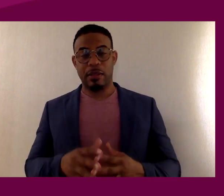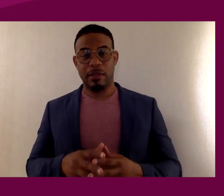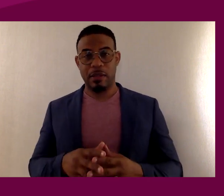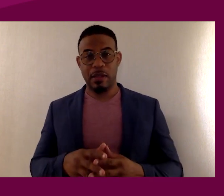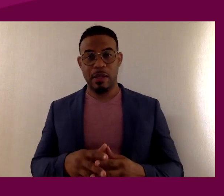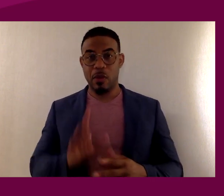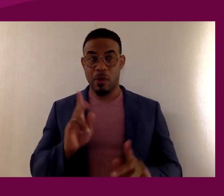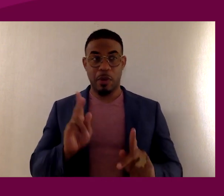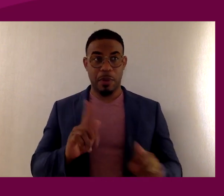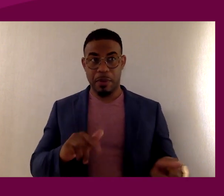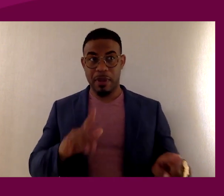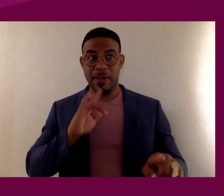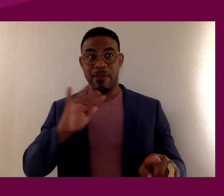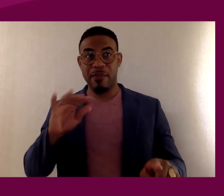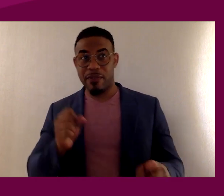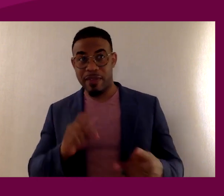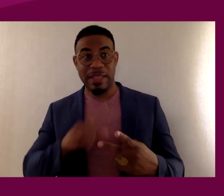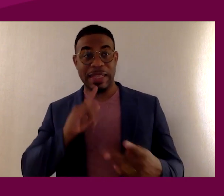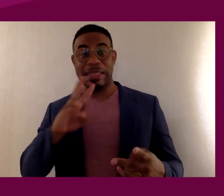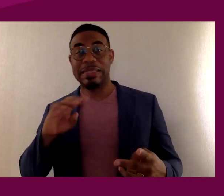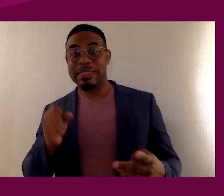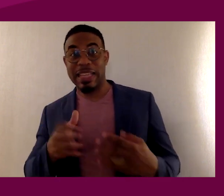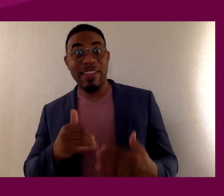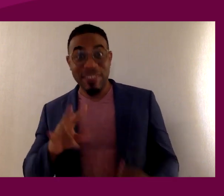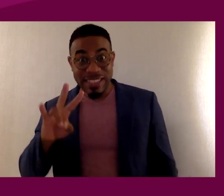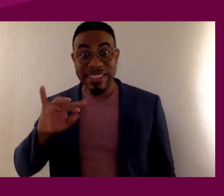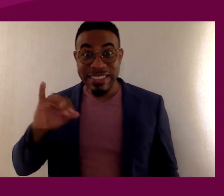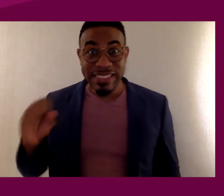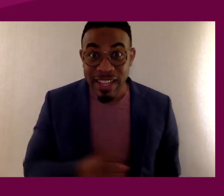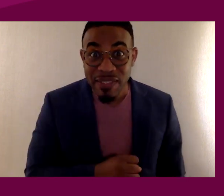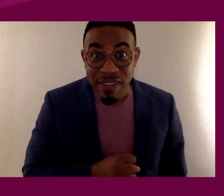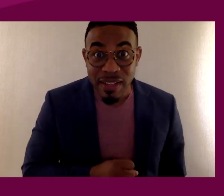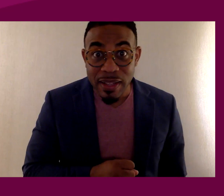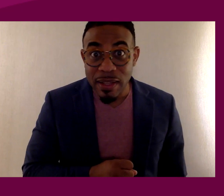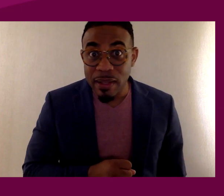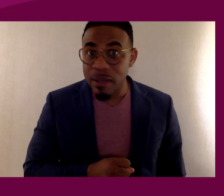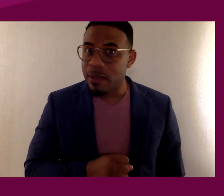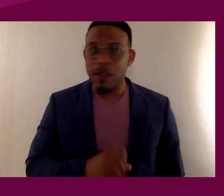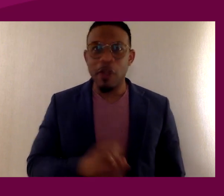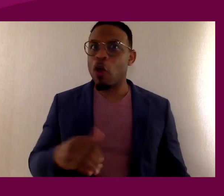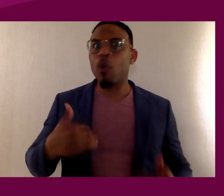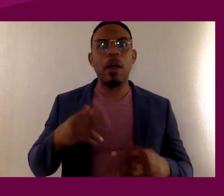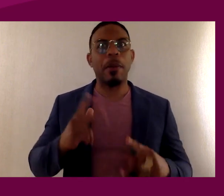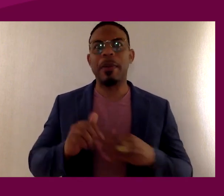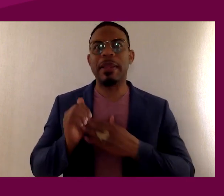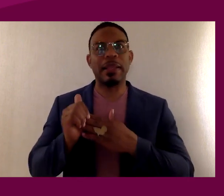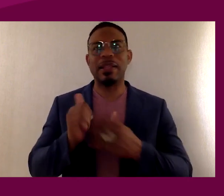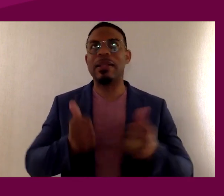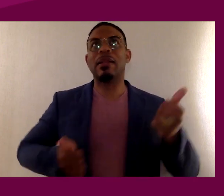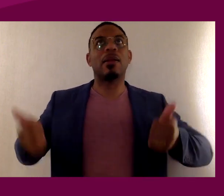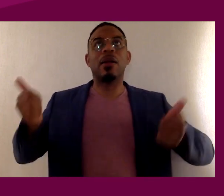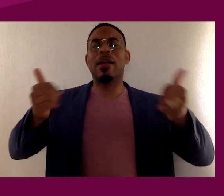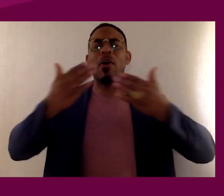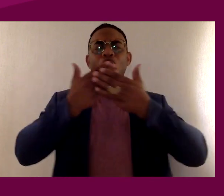And all of the leadership were people in their 50s and 60s and even 70s. There were no young people